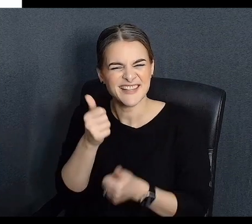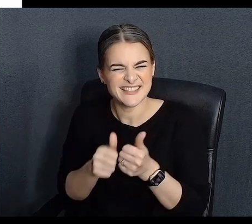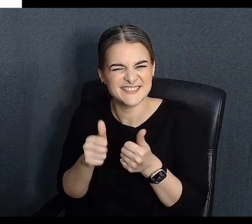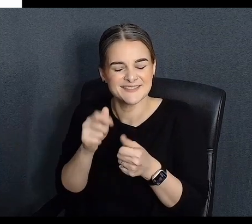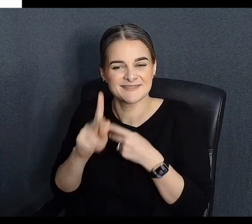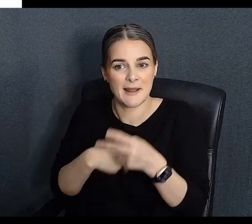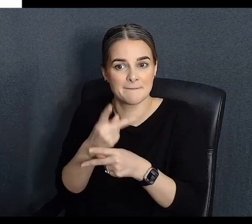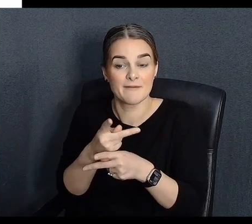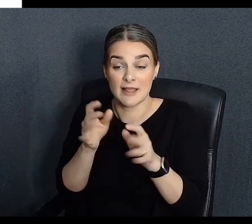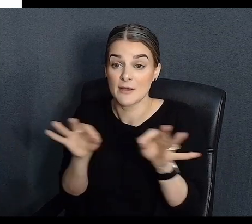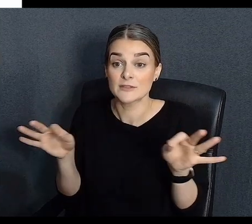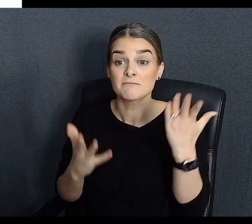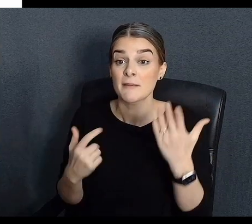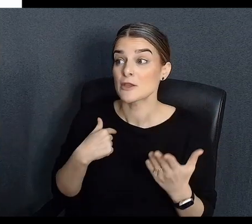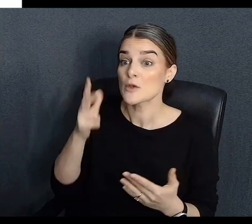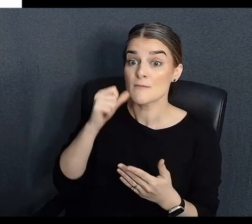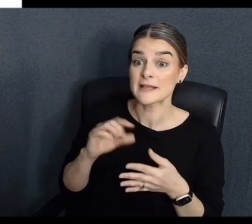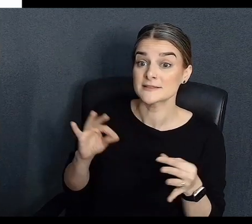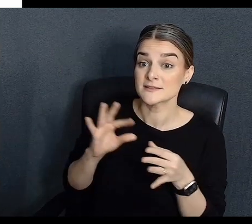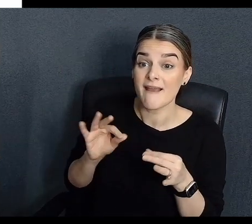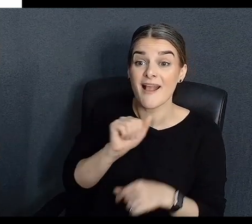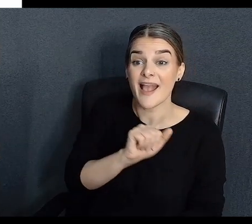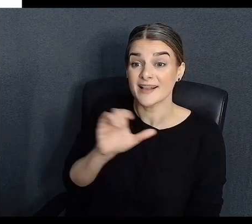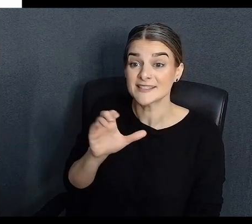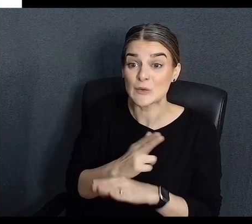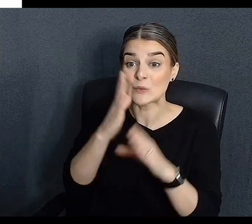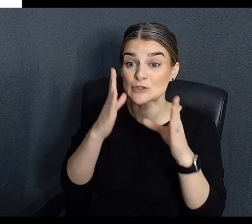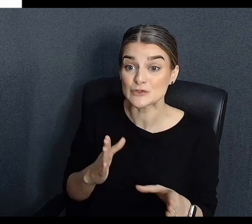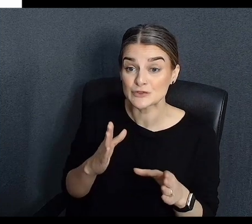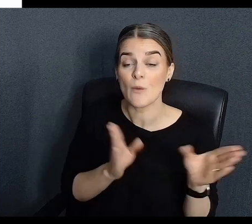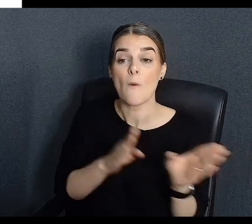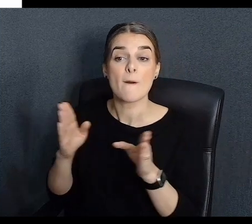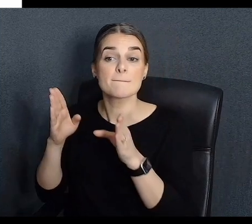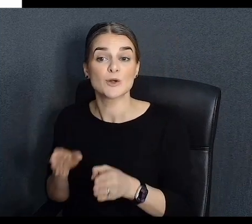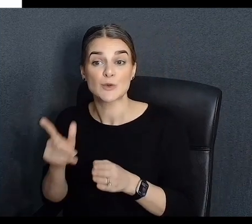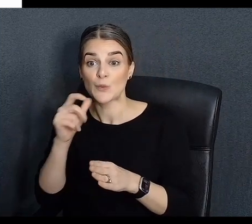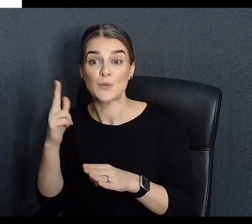So you might hear me say AAC user. And you might also then hear me say person who uses AAC.